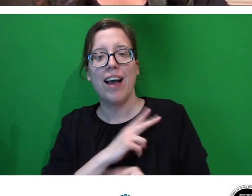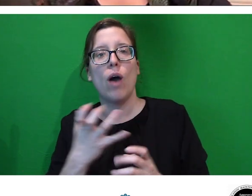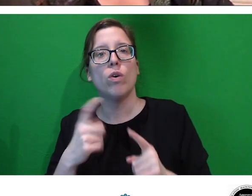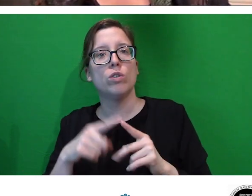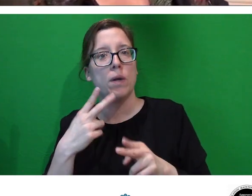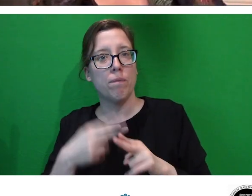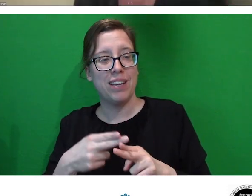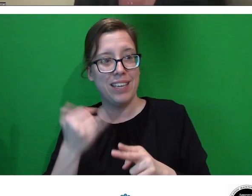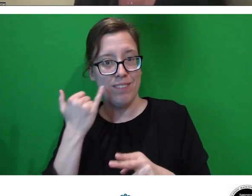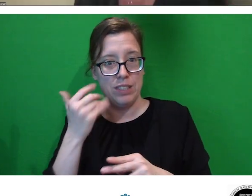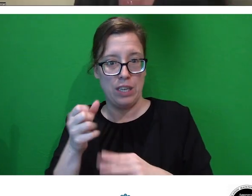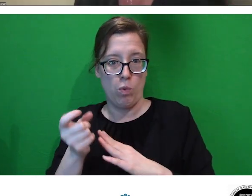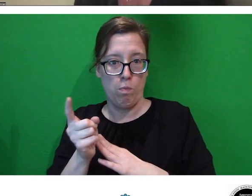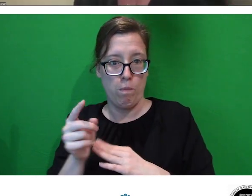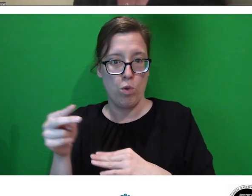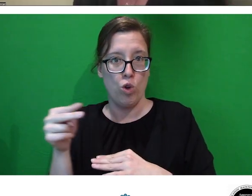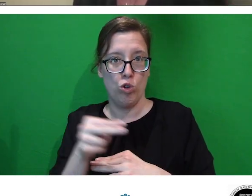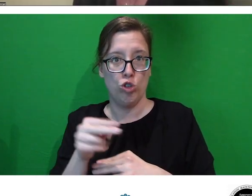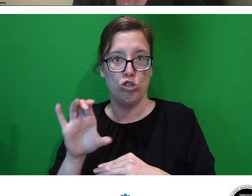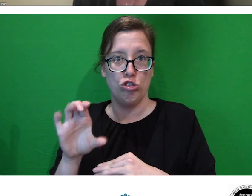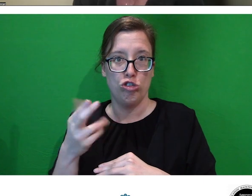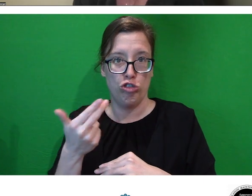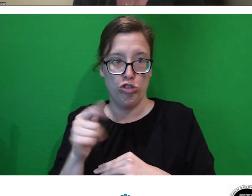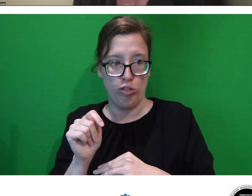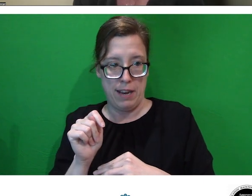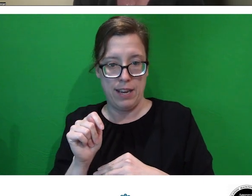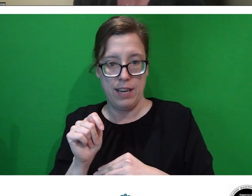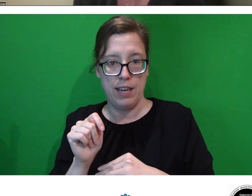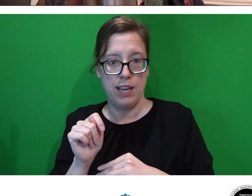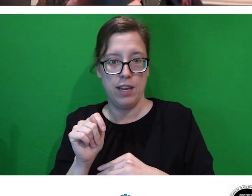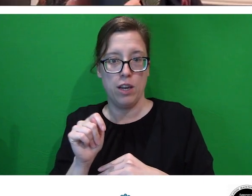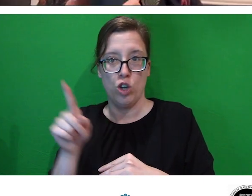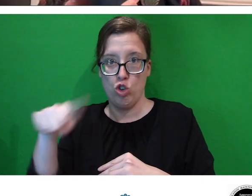Heidi: No questions. Susan: No questions? It's clear as mud. Okay.